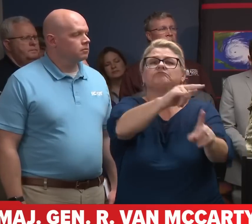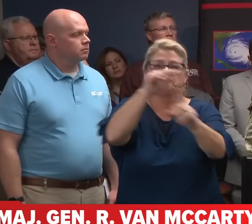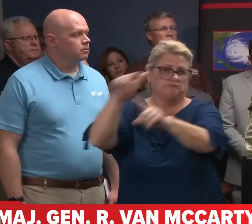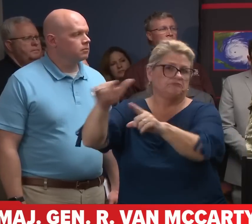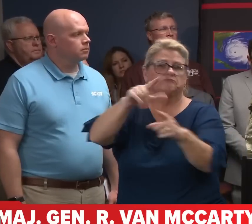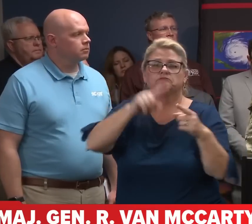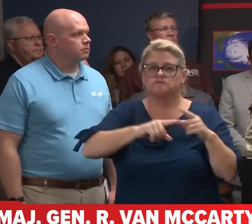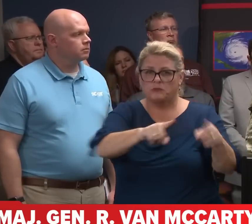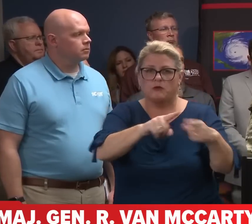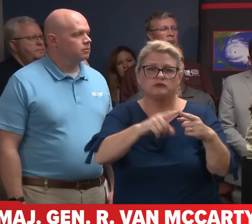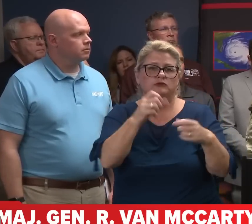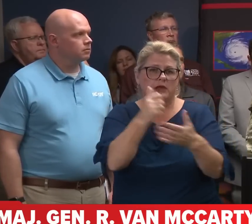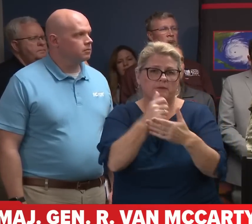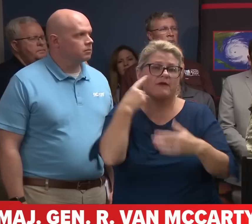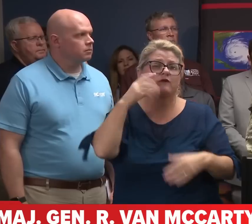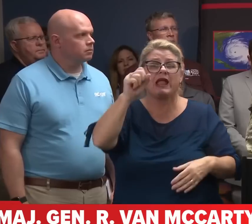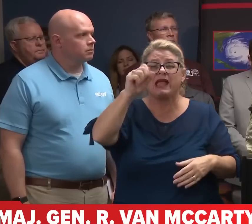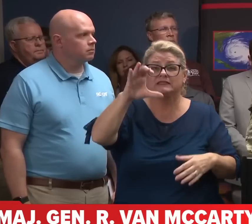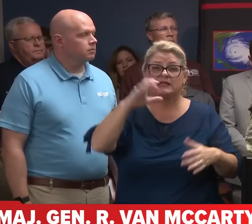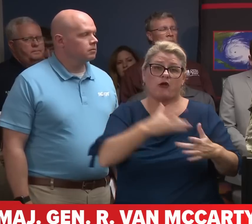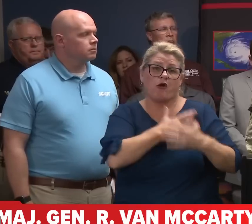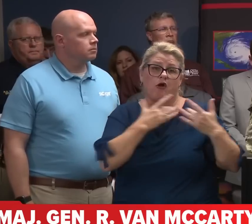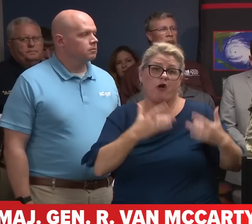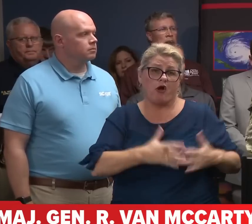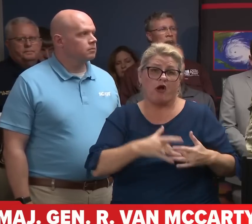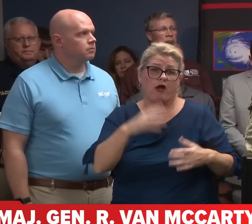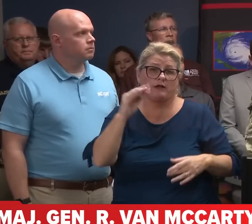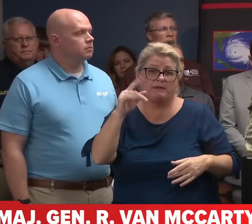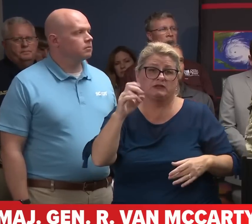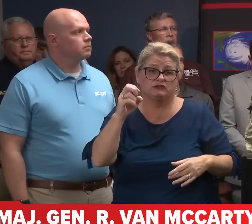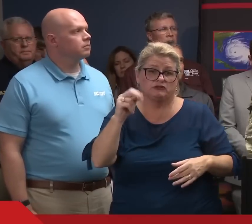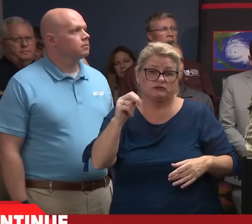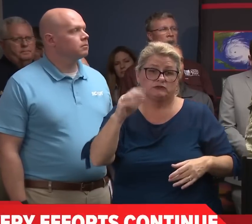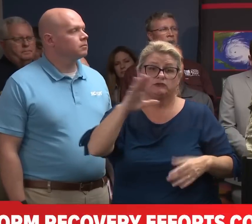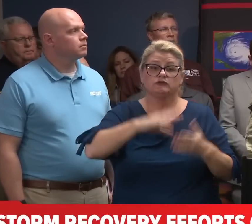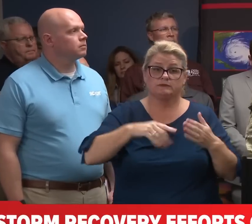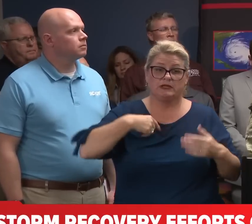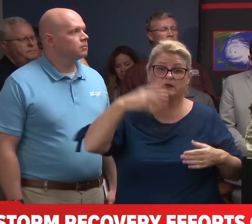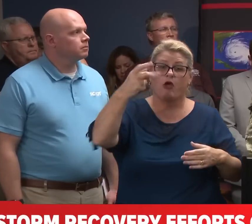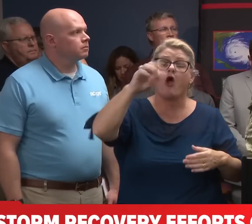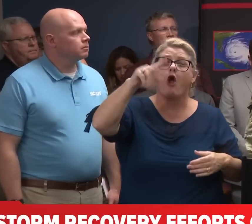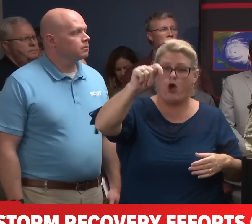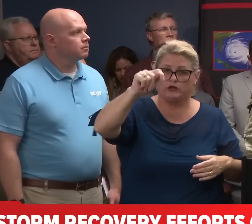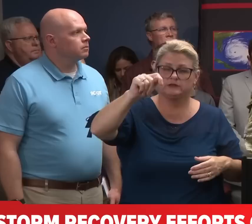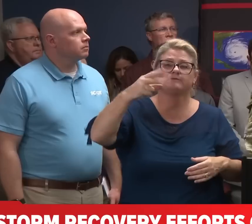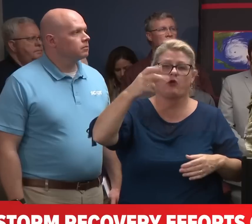to include the Se Hart mission that has, has been um uniquely used in this particular case.